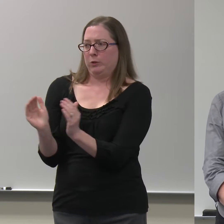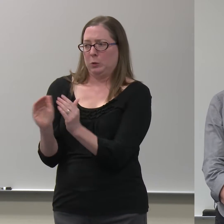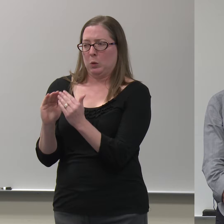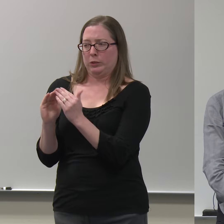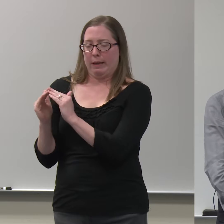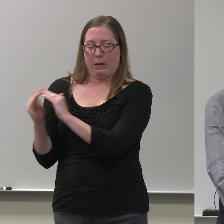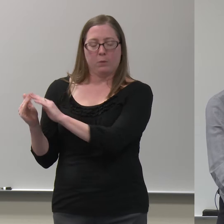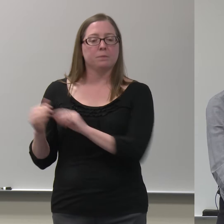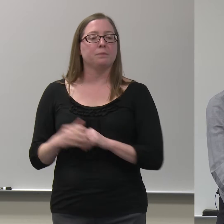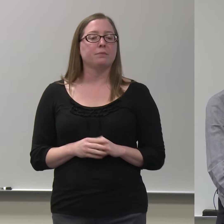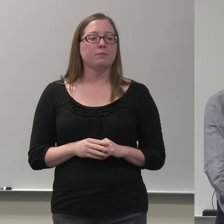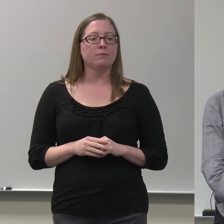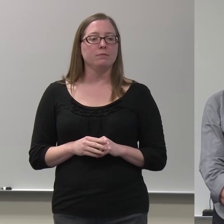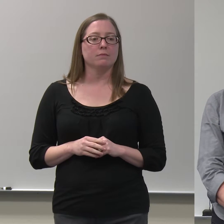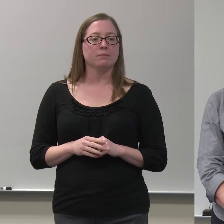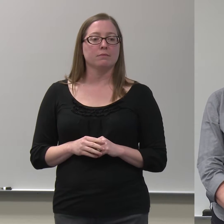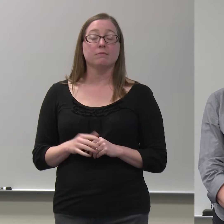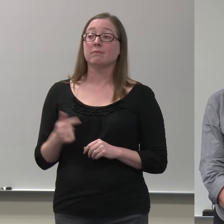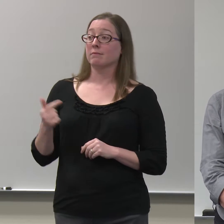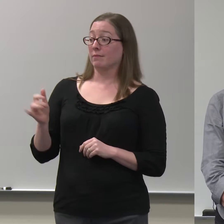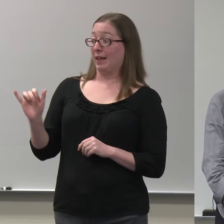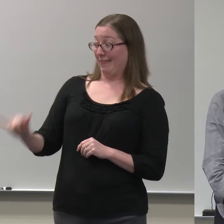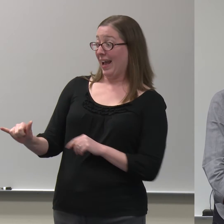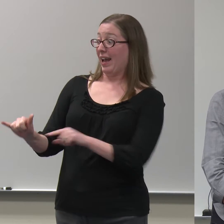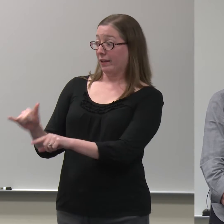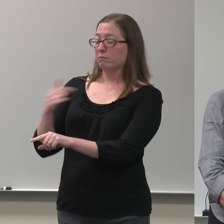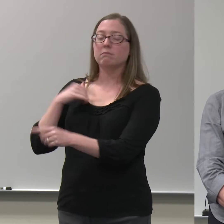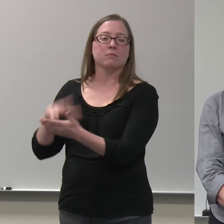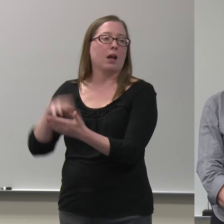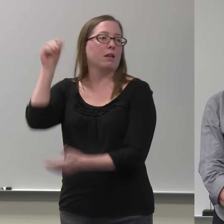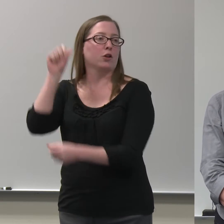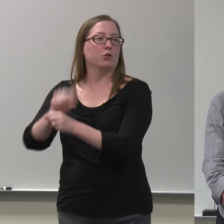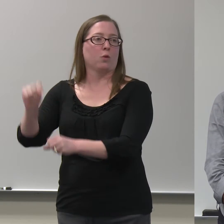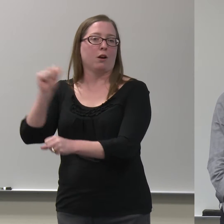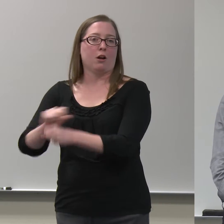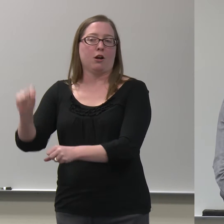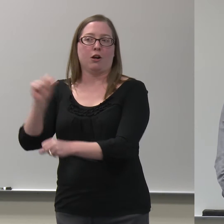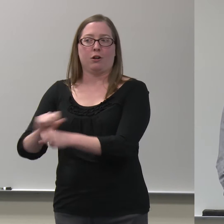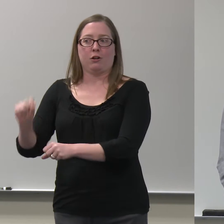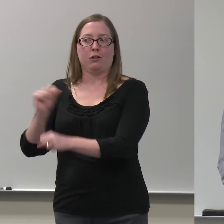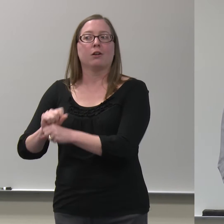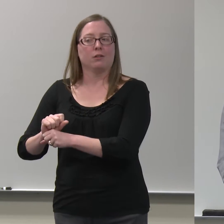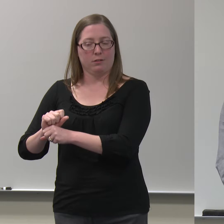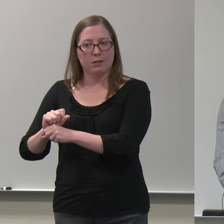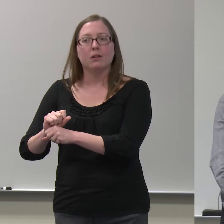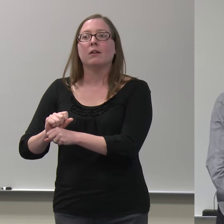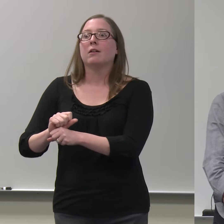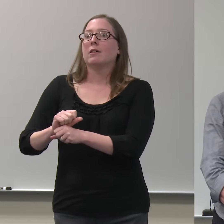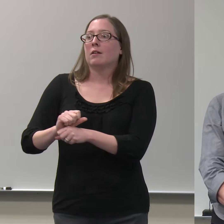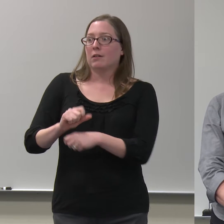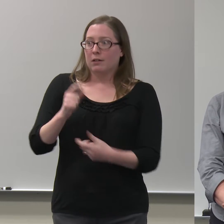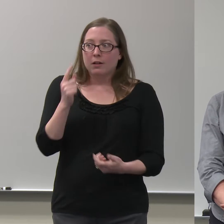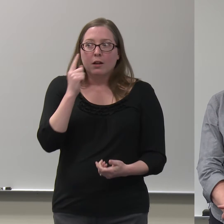and it was the place where I learned to work, and that's a very good criteria or skill to have